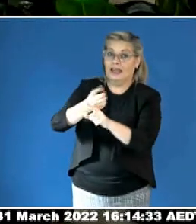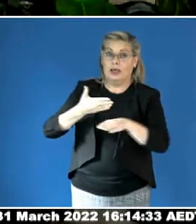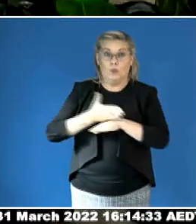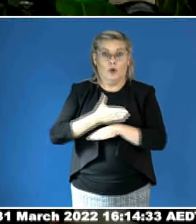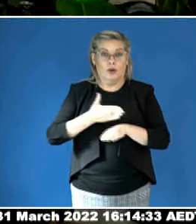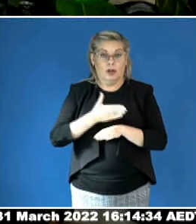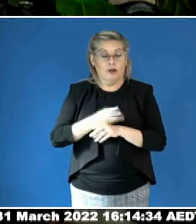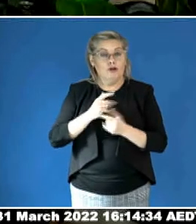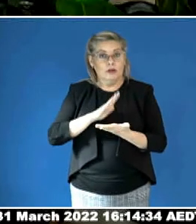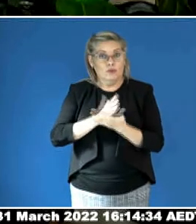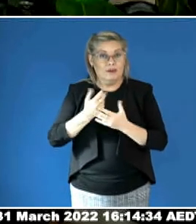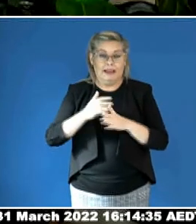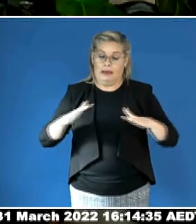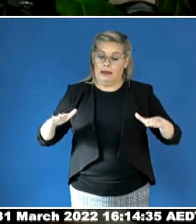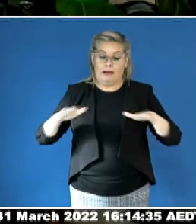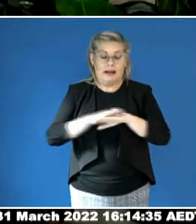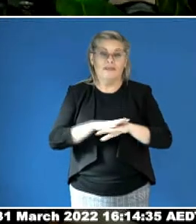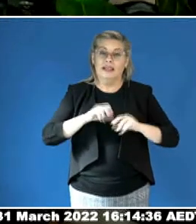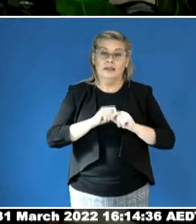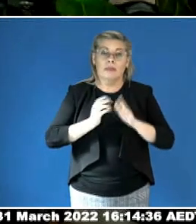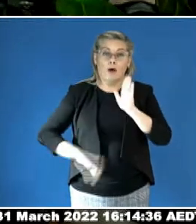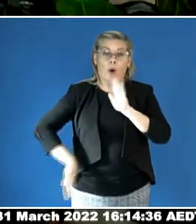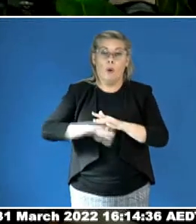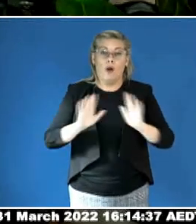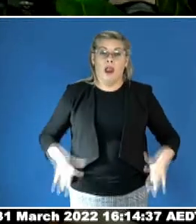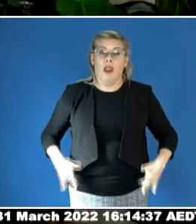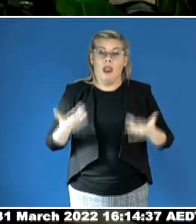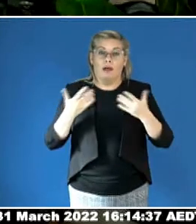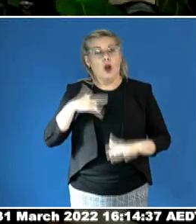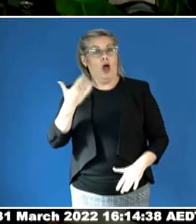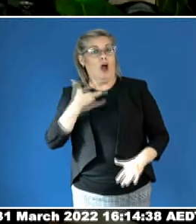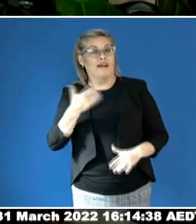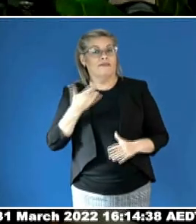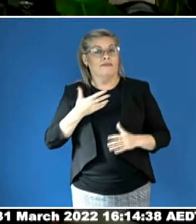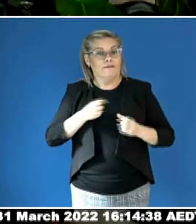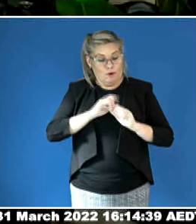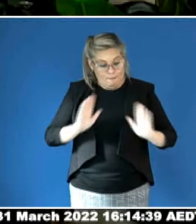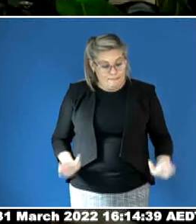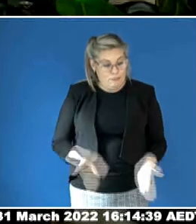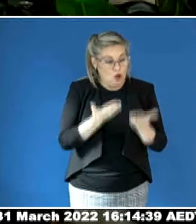we get deeper and deeper it is getting more and more evident that it's generational